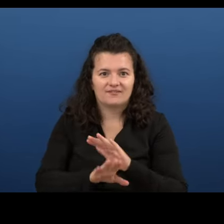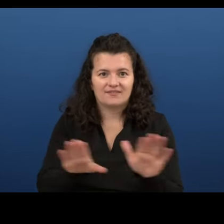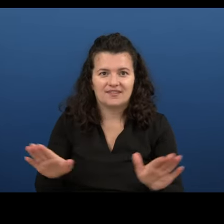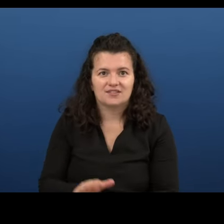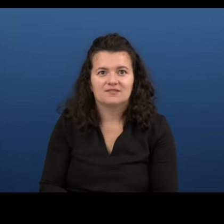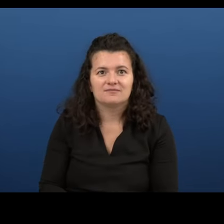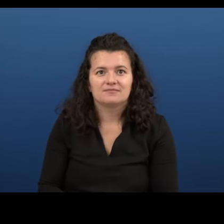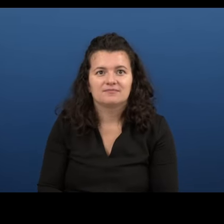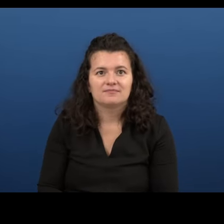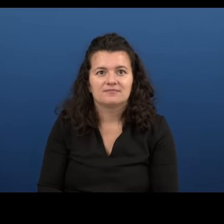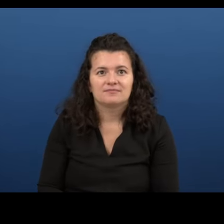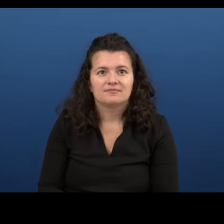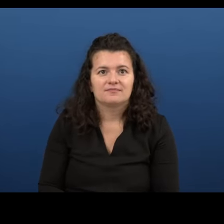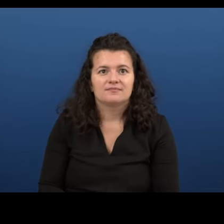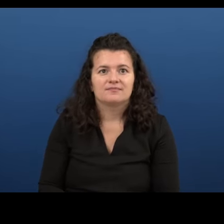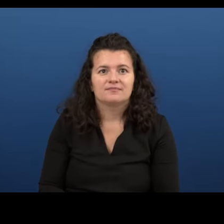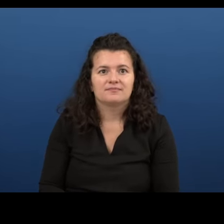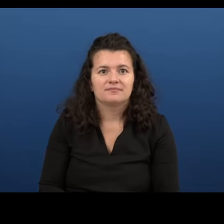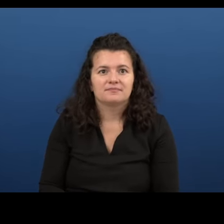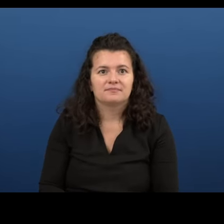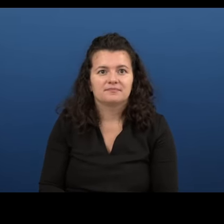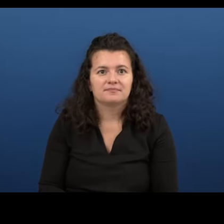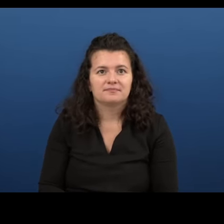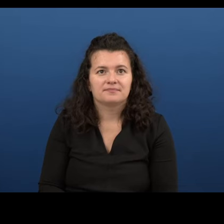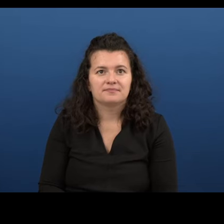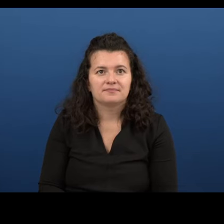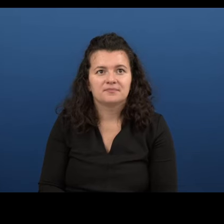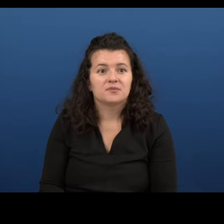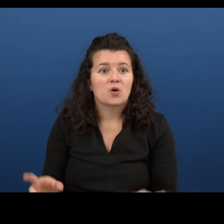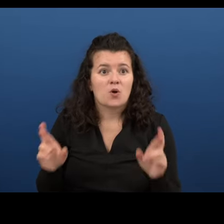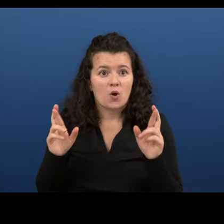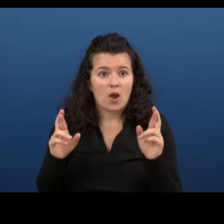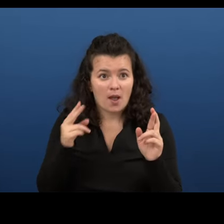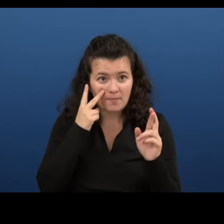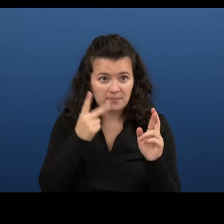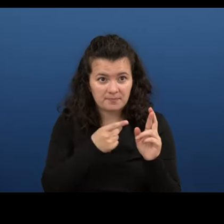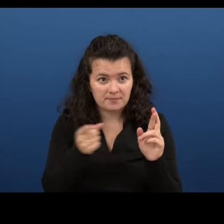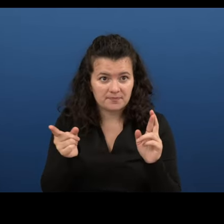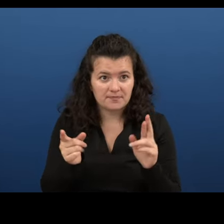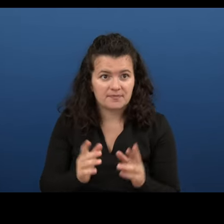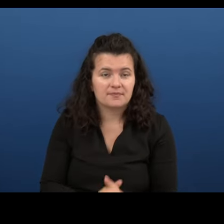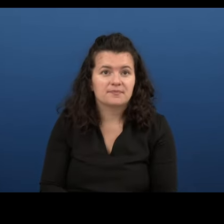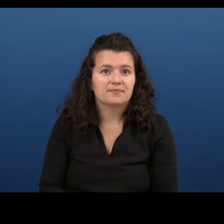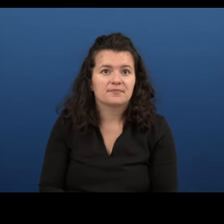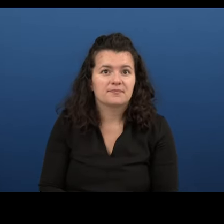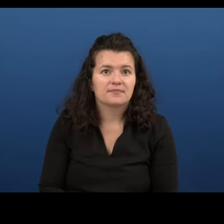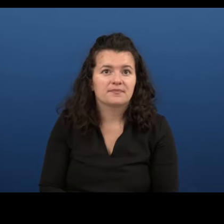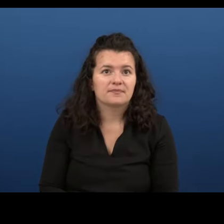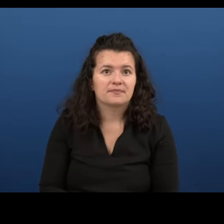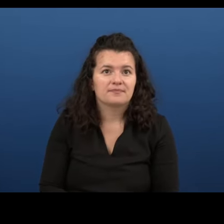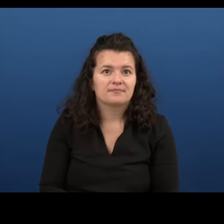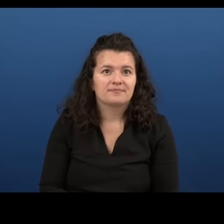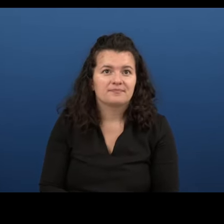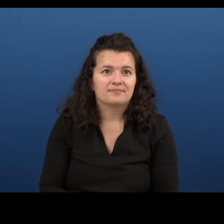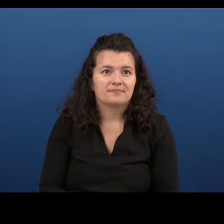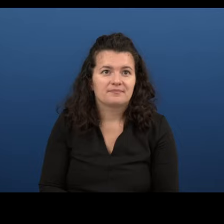I'm sharing read their results. I hope this is visible on the screen. I'm just also just